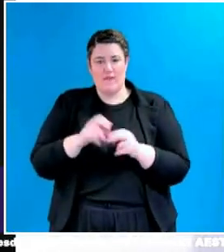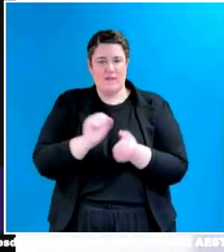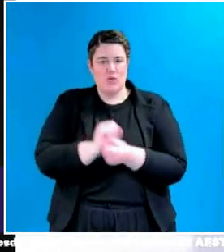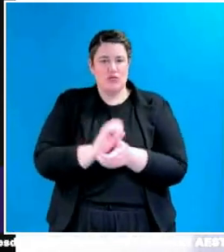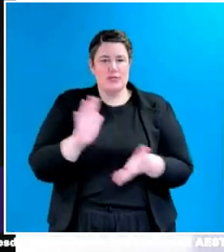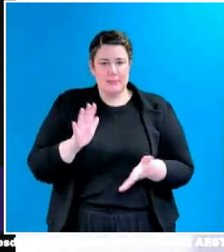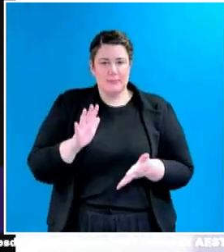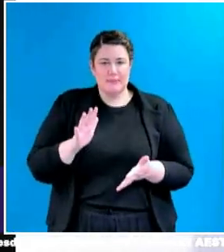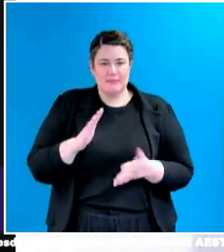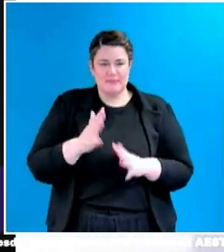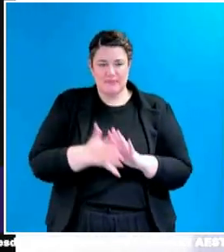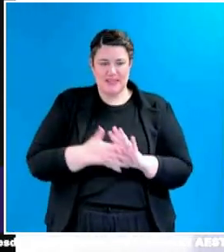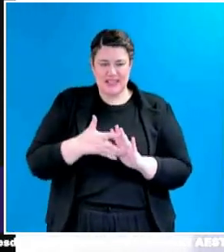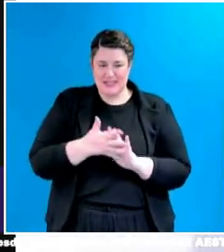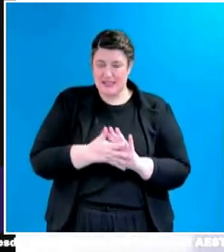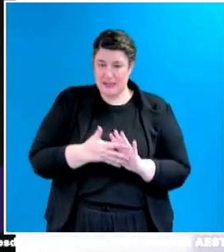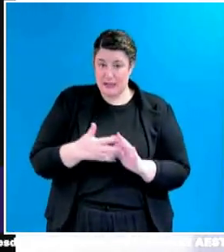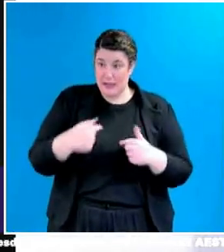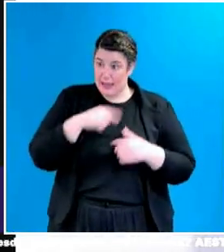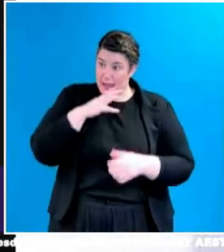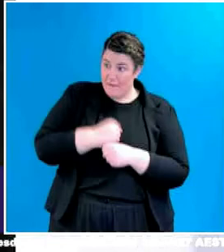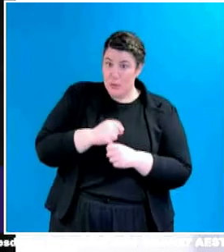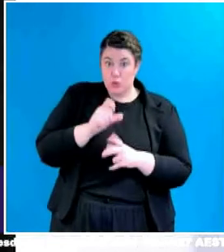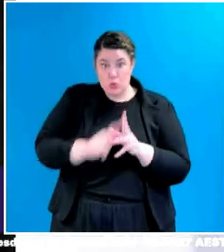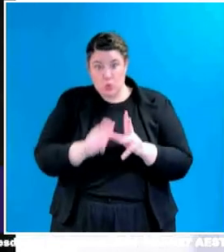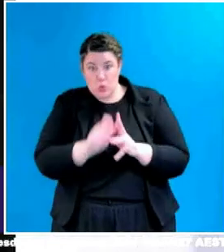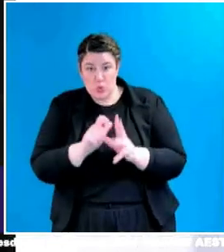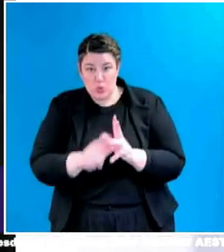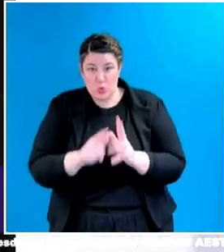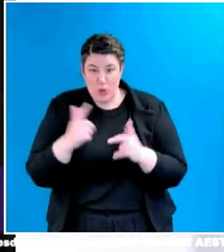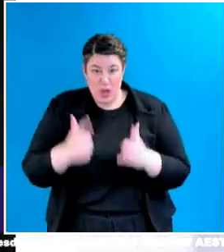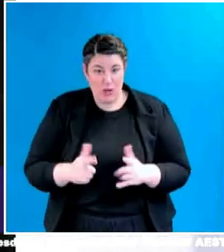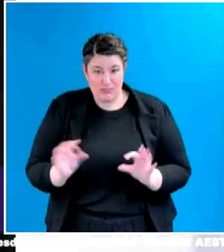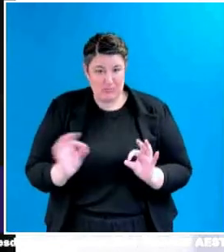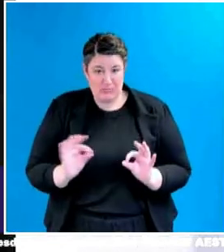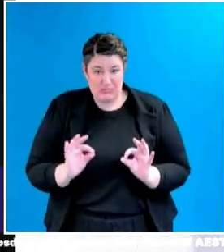they do not really take much on the part of government to comply with because it